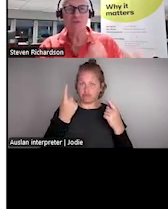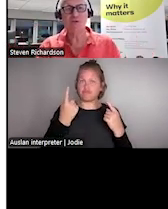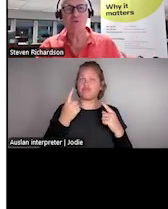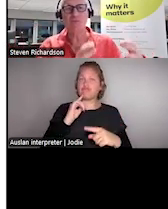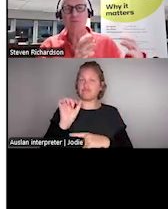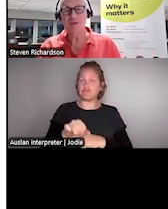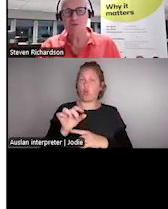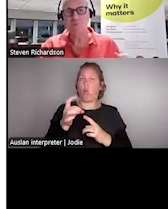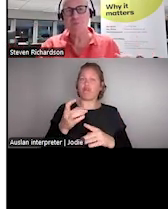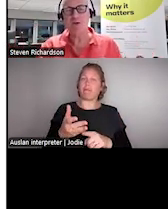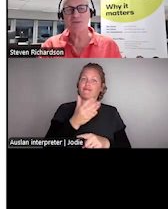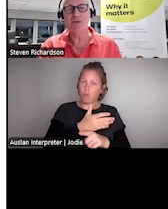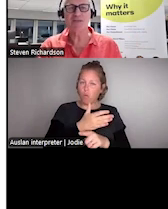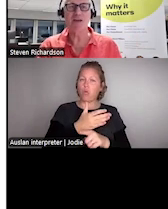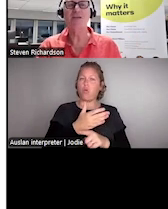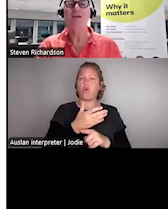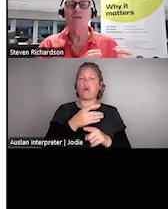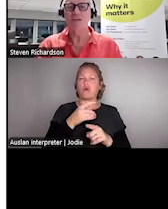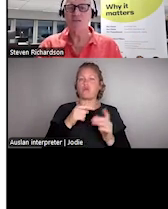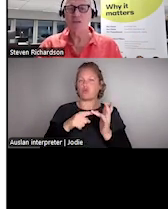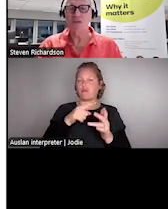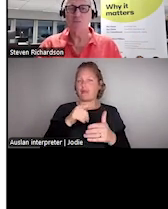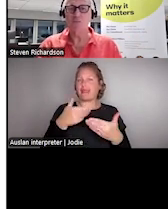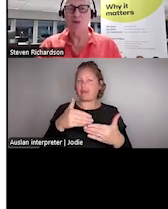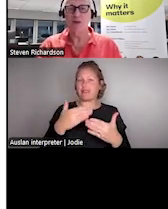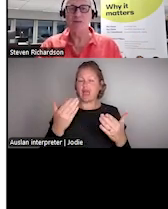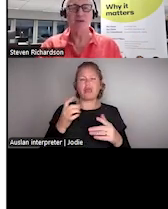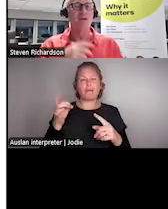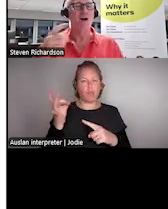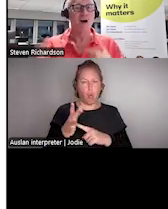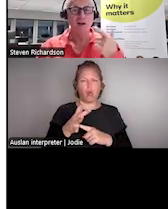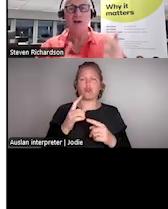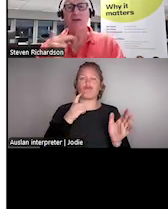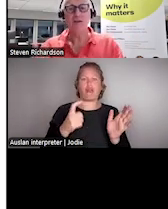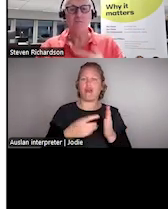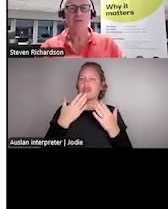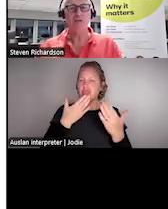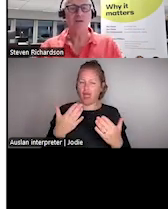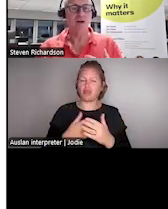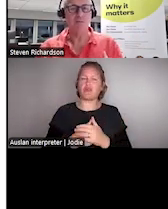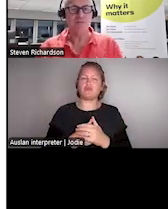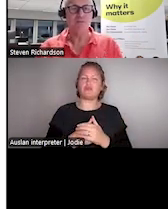secure pledges prior to that day. That is a really important part of that. Highlighting any match